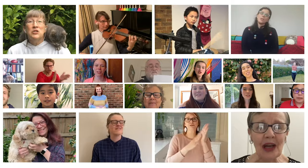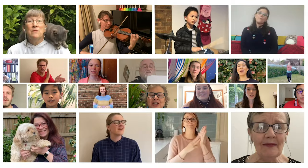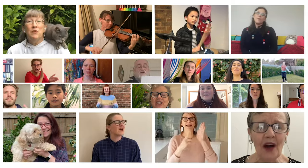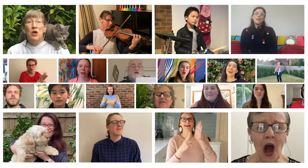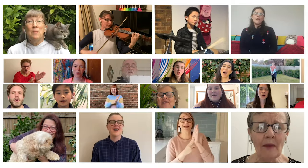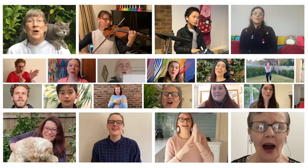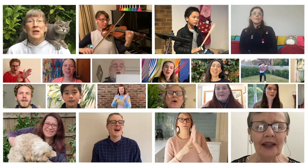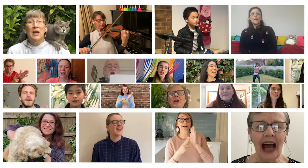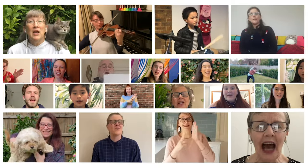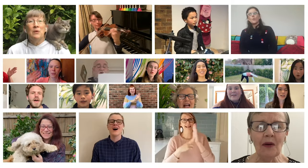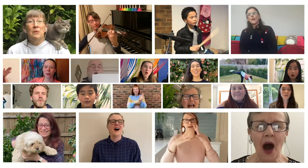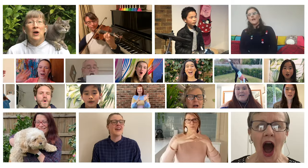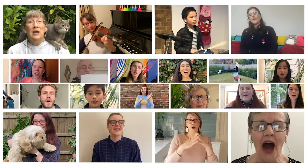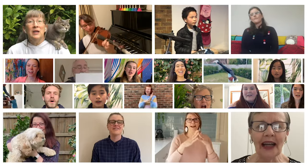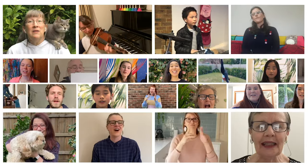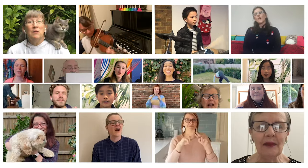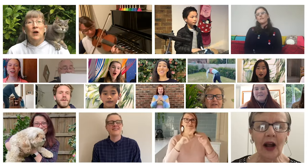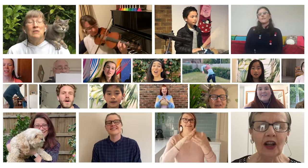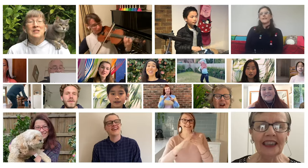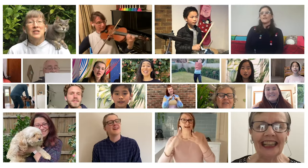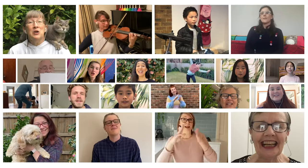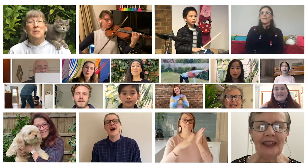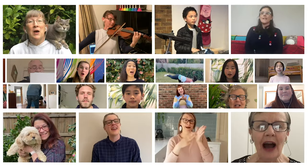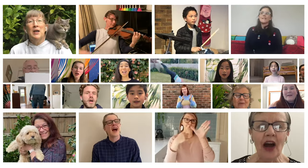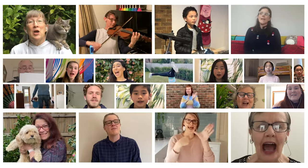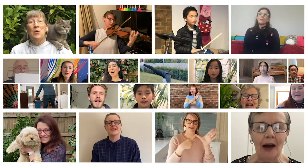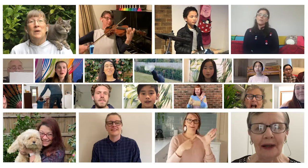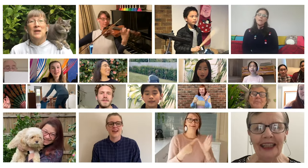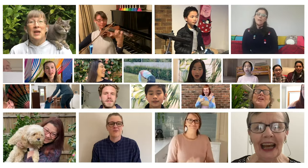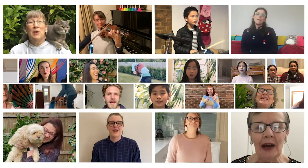Mitcham, Vermont, Nunawading, Forest Hill, Mont Albert,